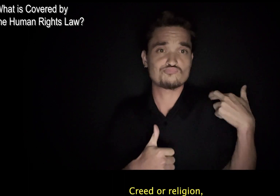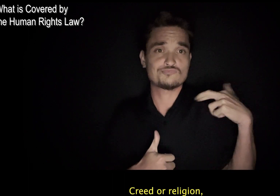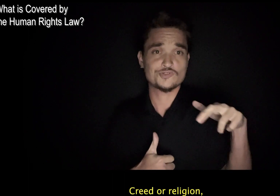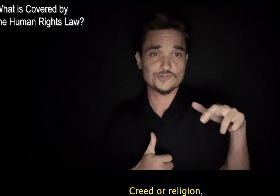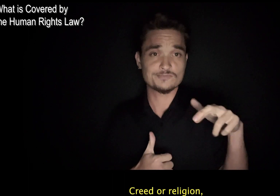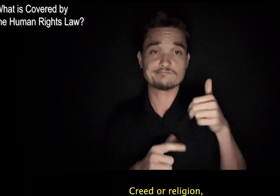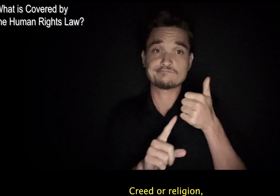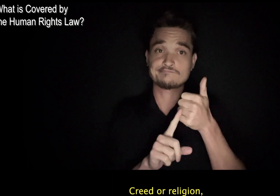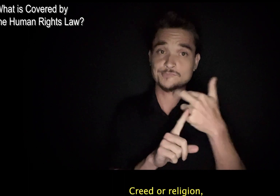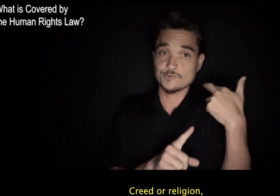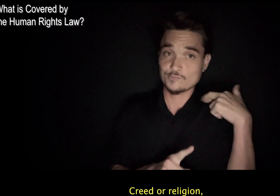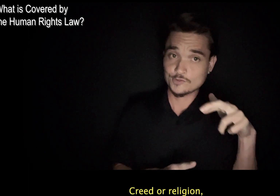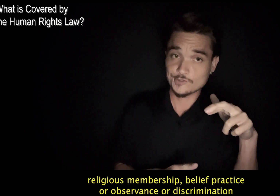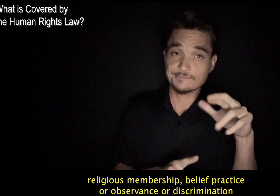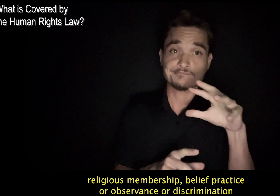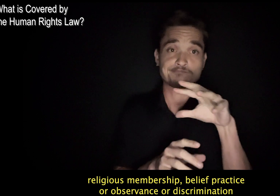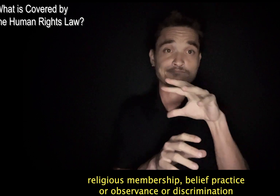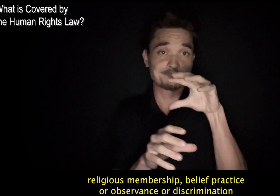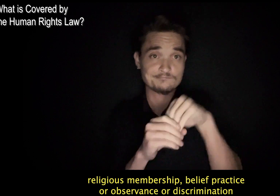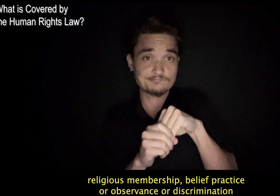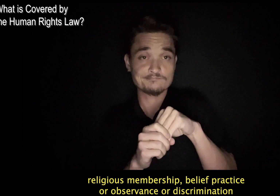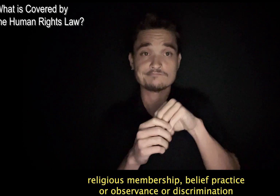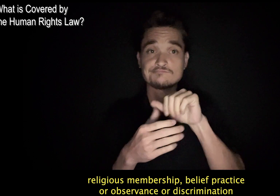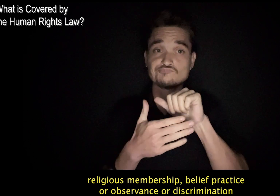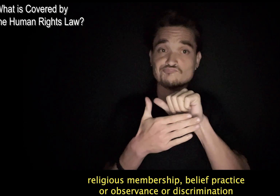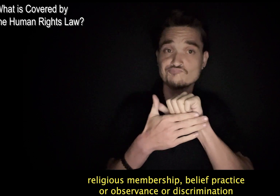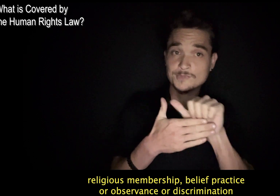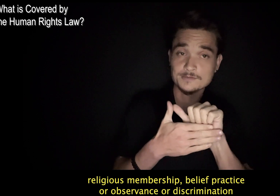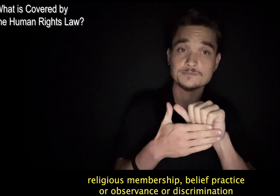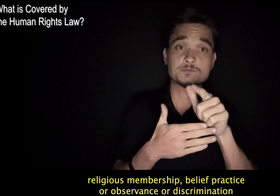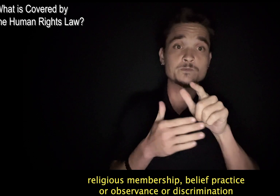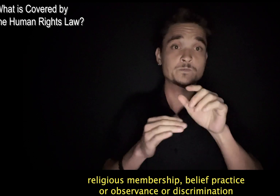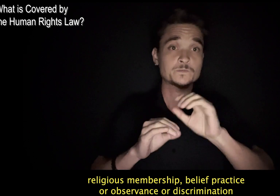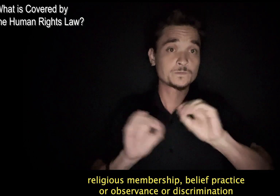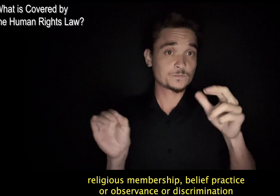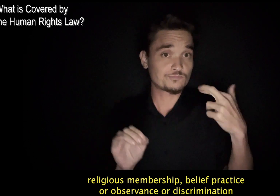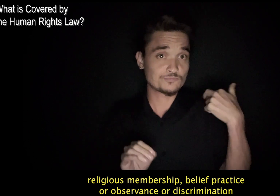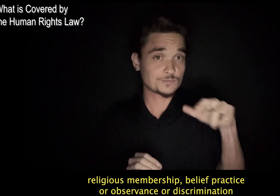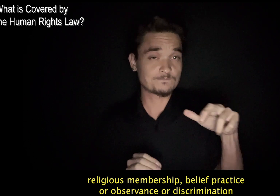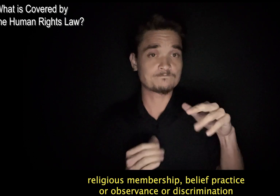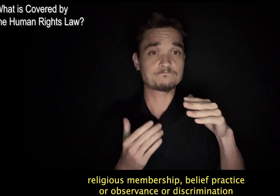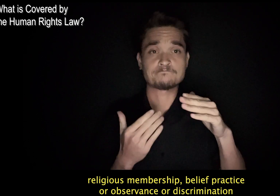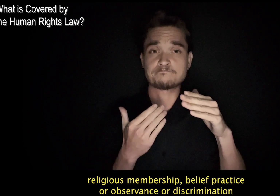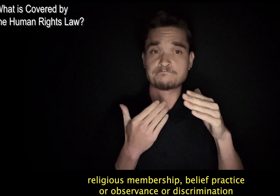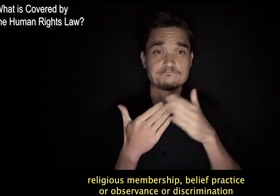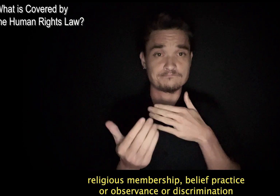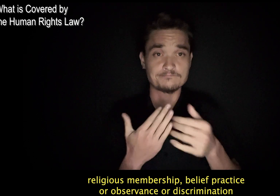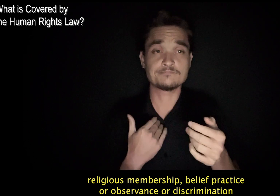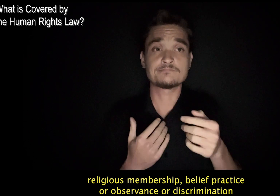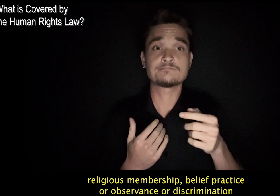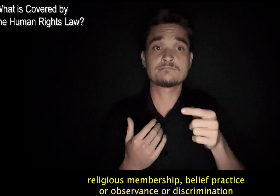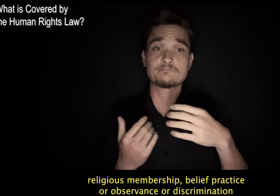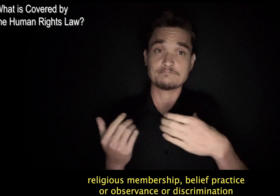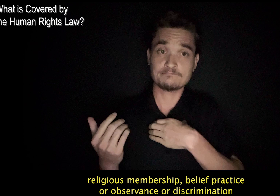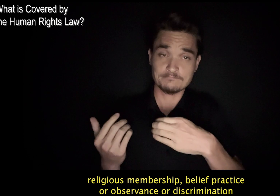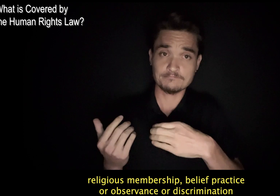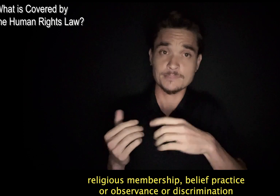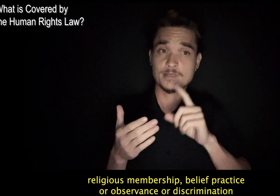Creed or religion, religious membership, belief practice or observance or discrimination